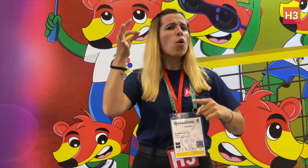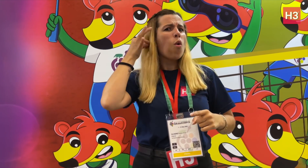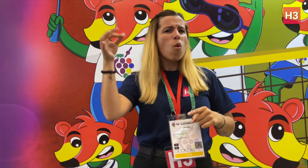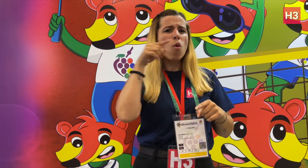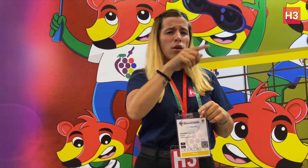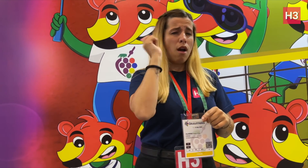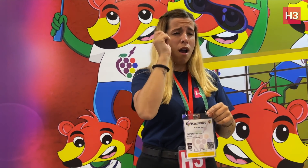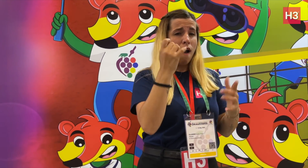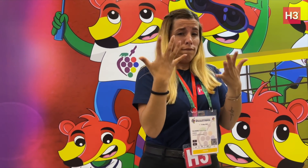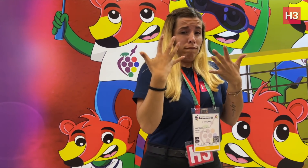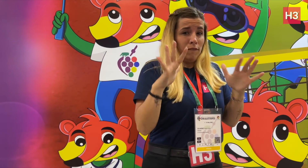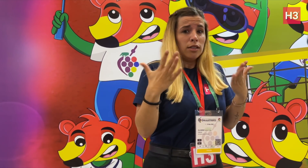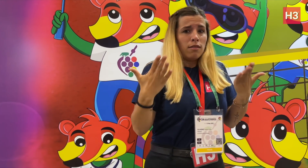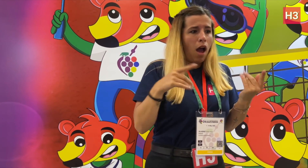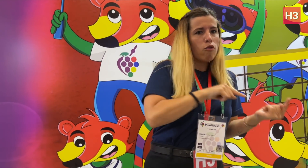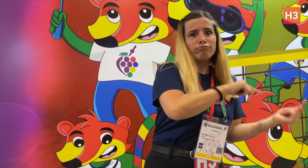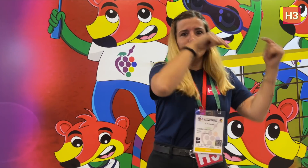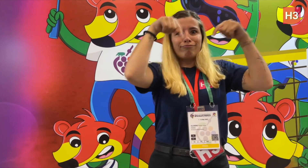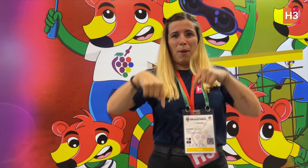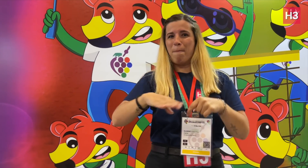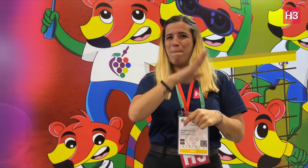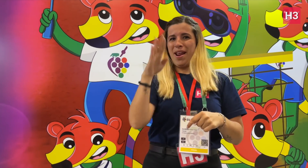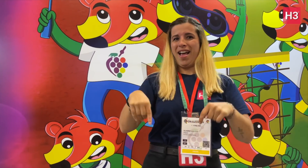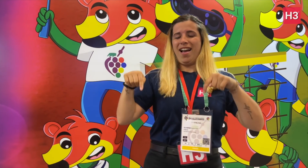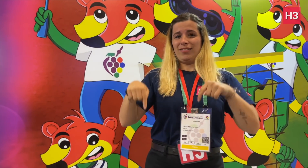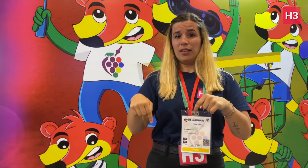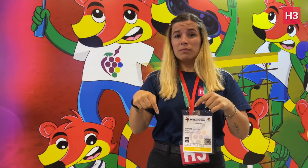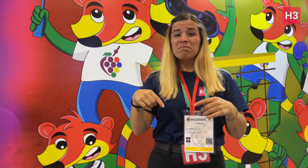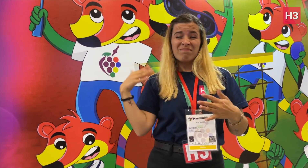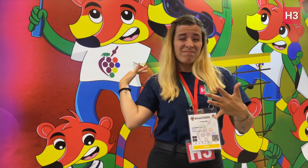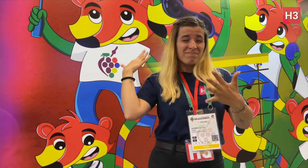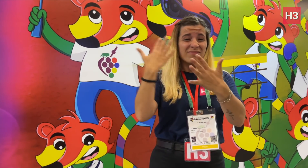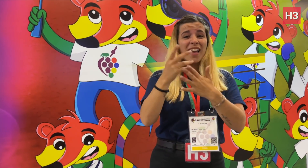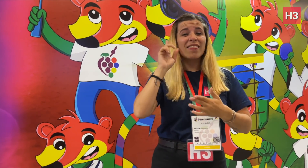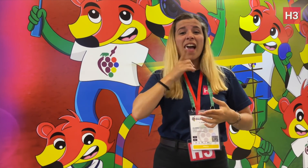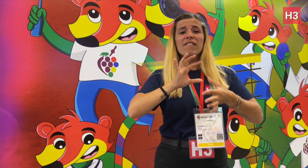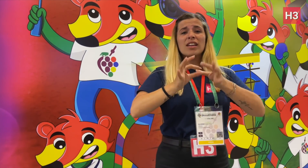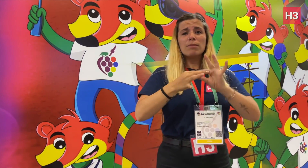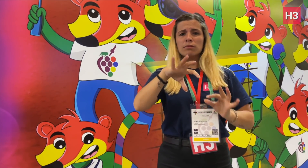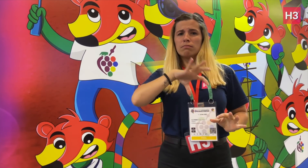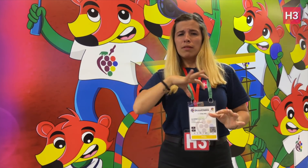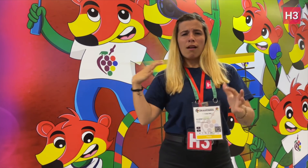she played at the European Women Badminton Championship. She hasn’t won a Deaflympics medal.